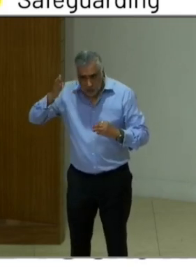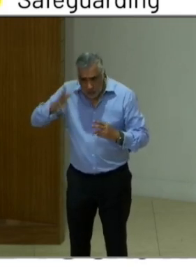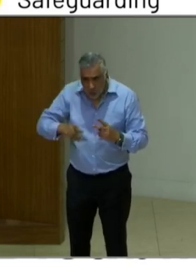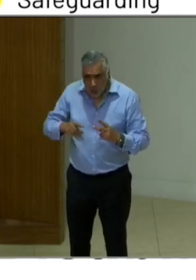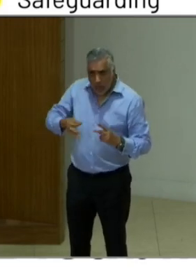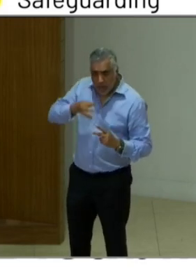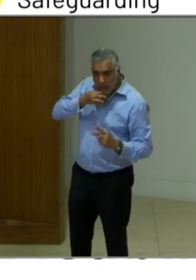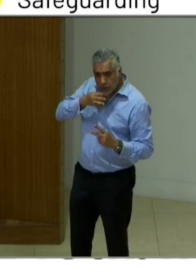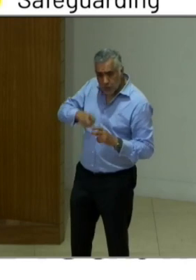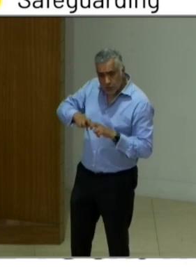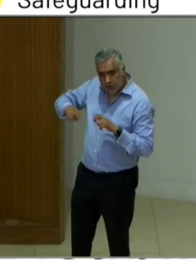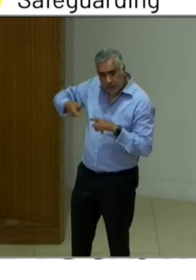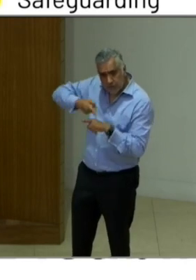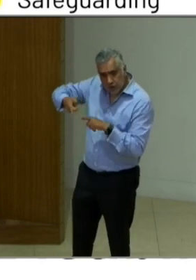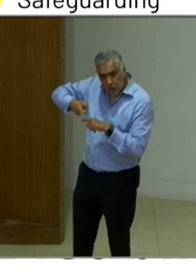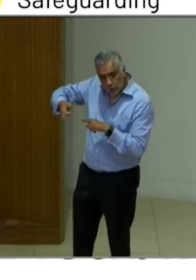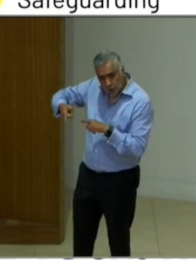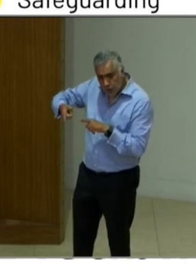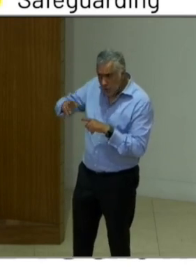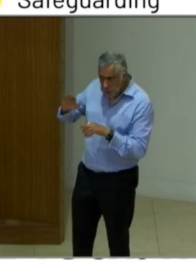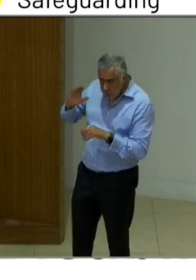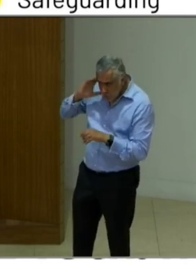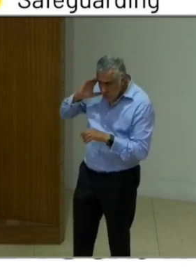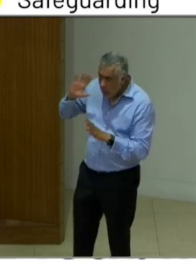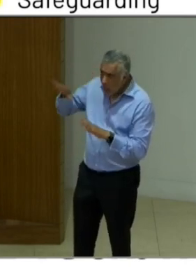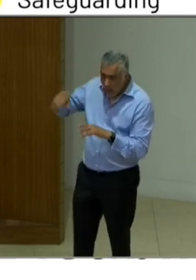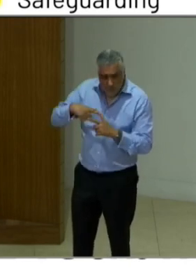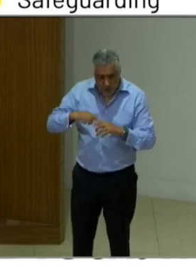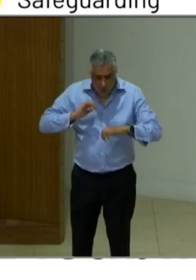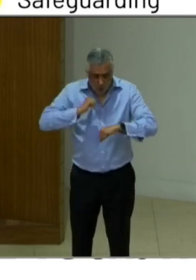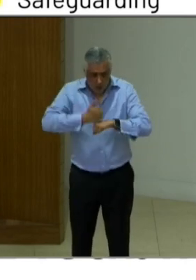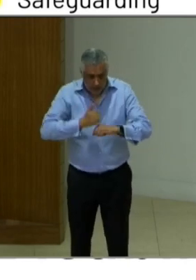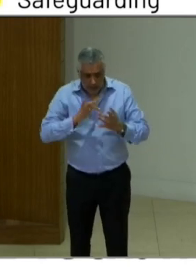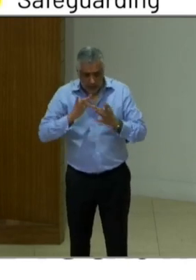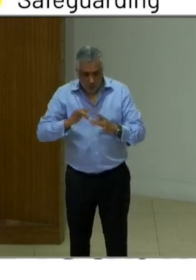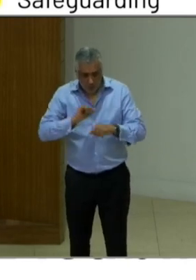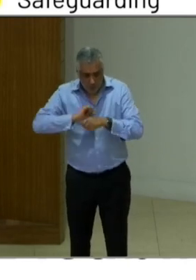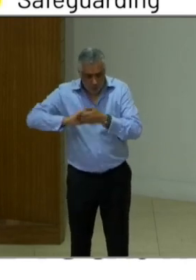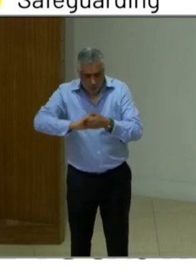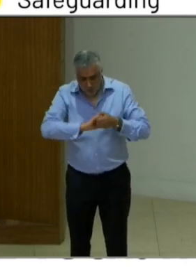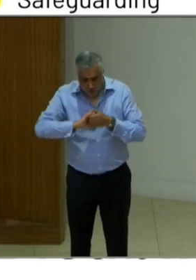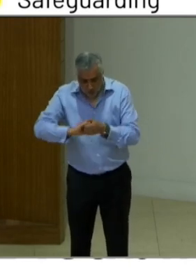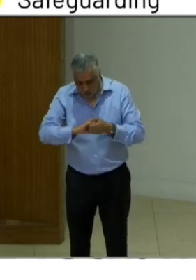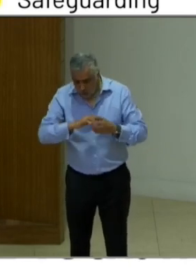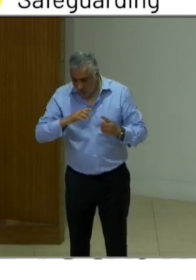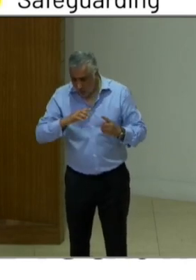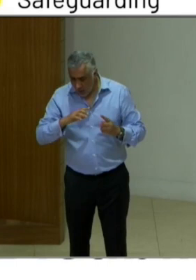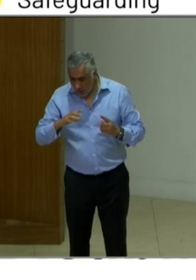in their fields, create networks of cooperation and, as a recently added